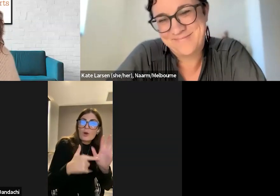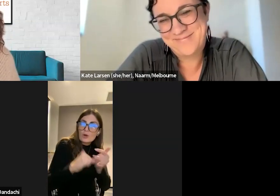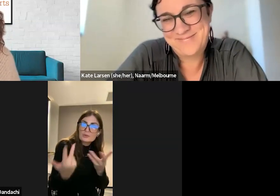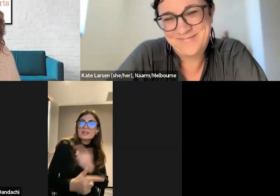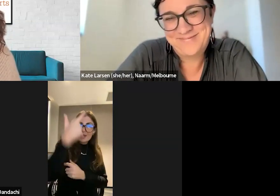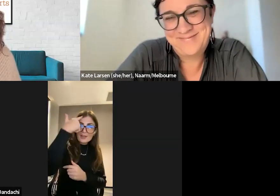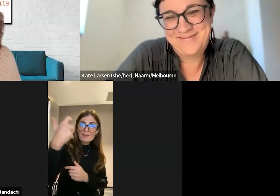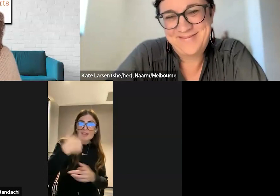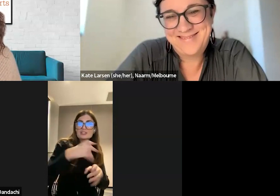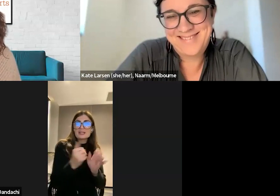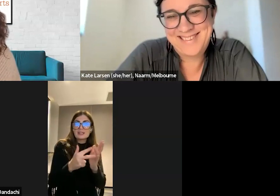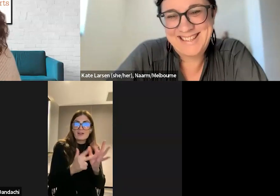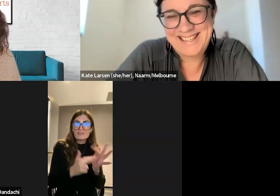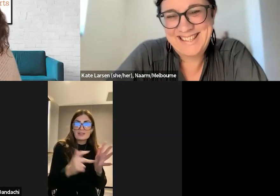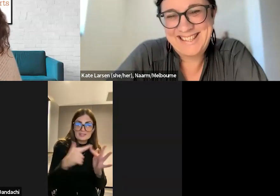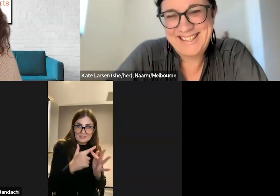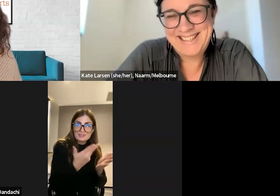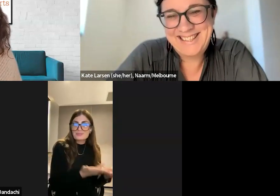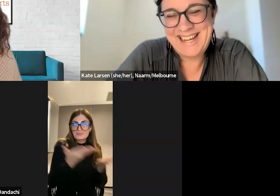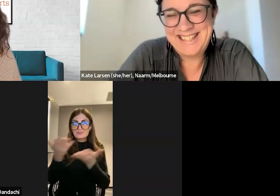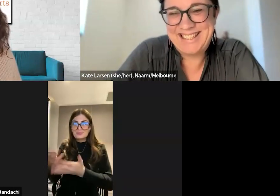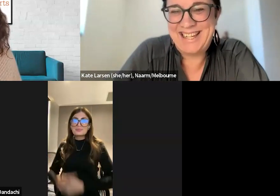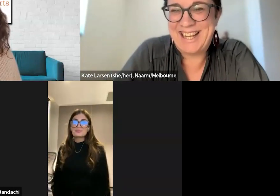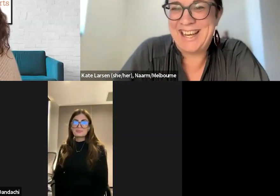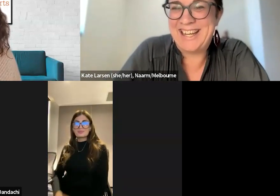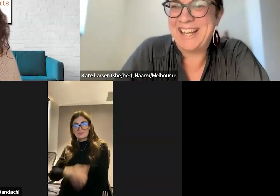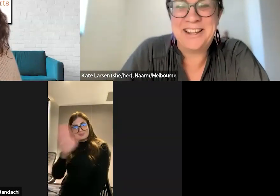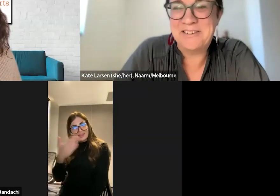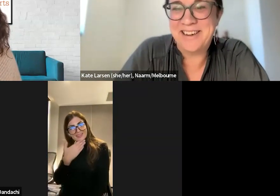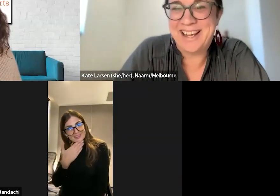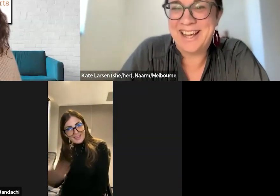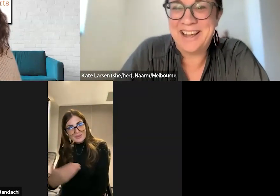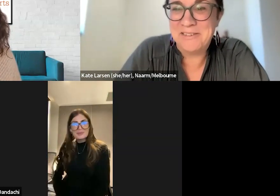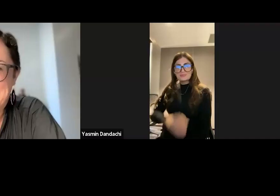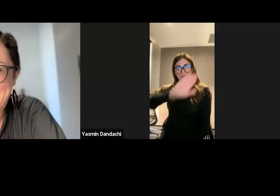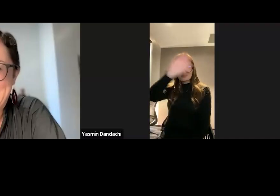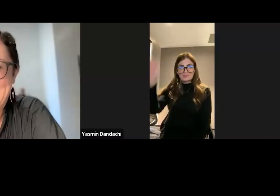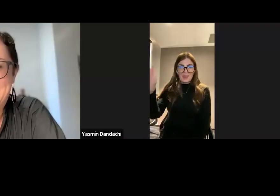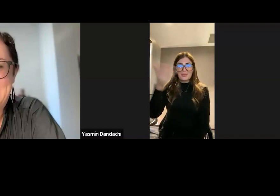So over to you, Kate. Thanks, Lena and hello, everyone.